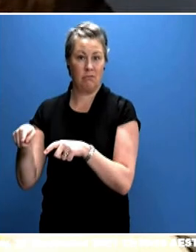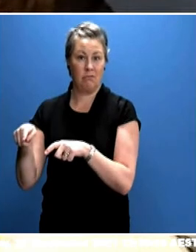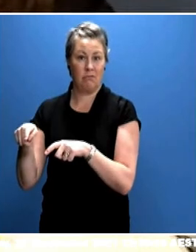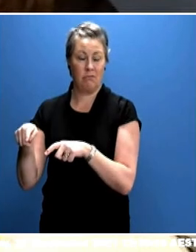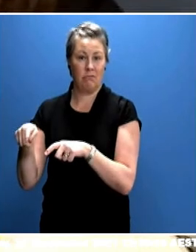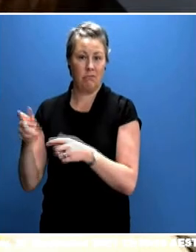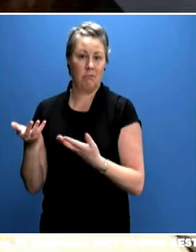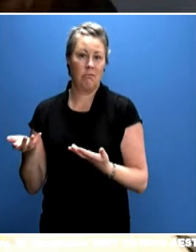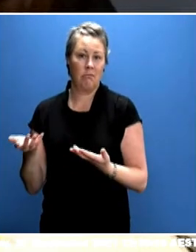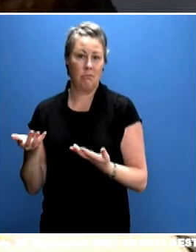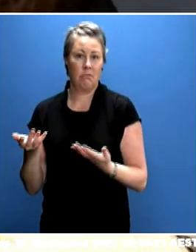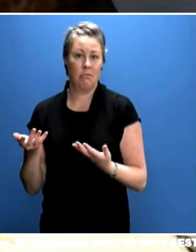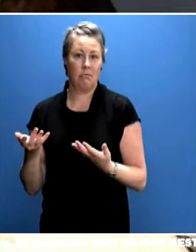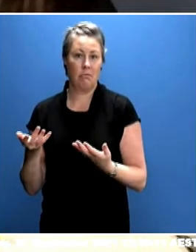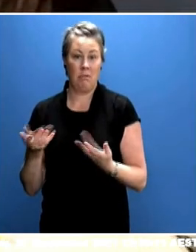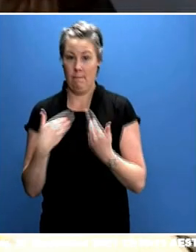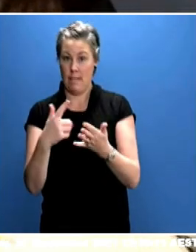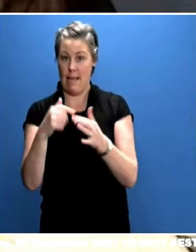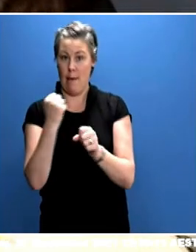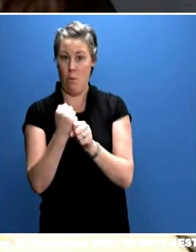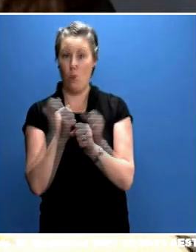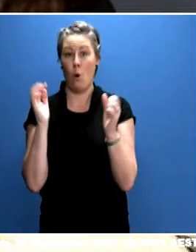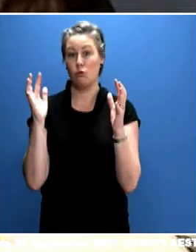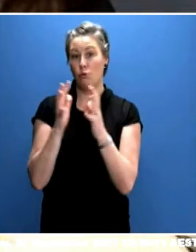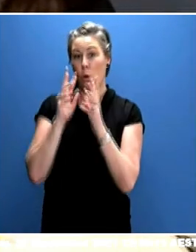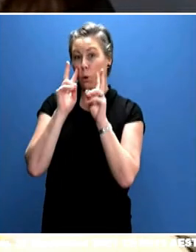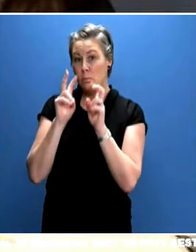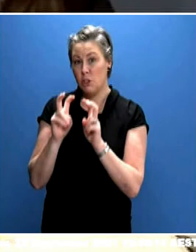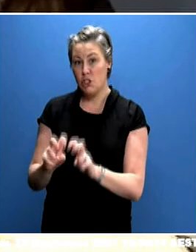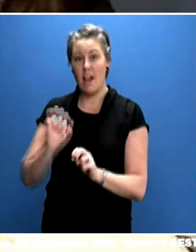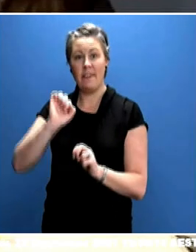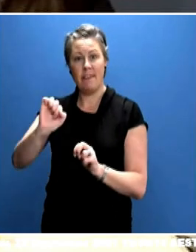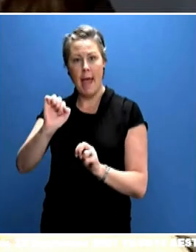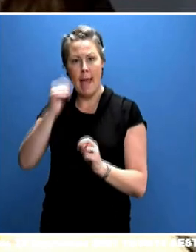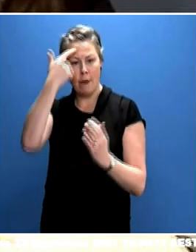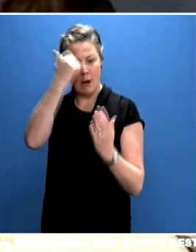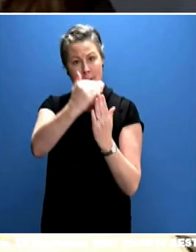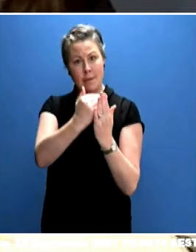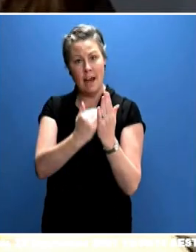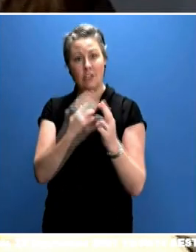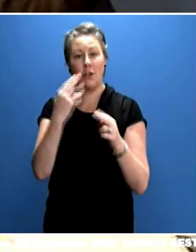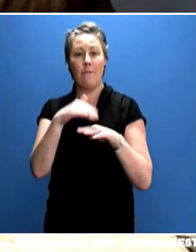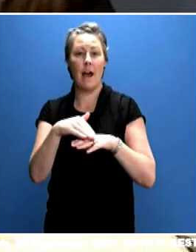And the best example of that is the Royal Commission recommendations into Aboriginal deaths in custody.